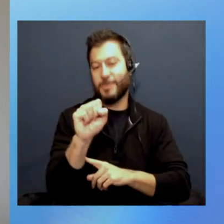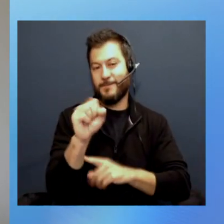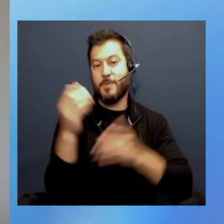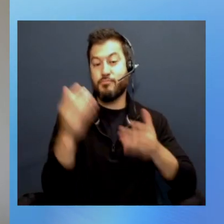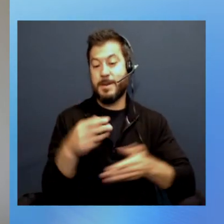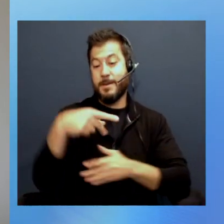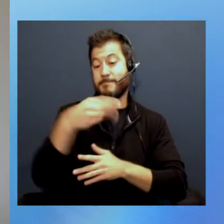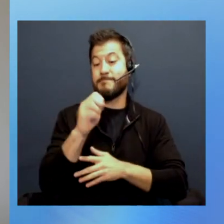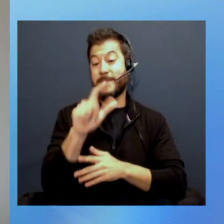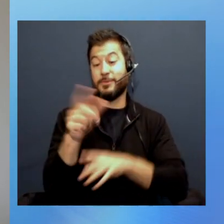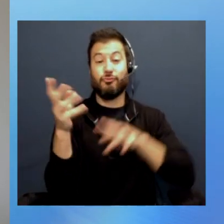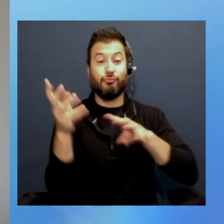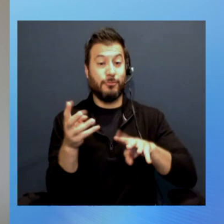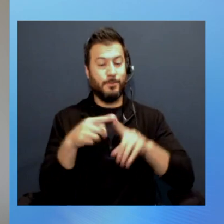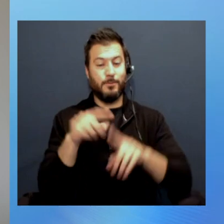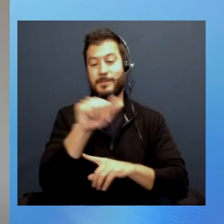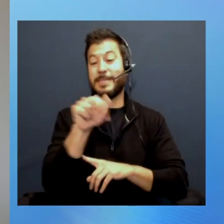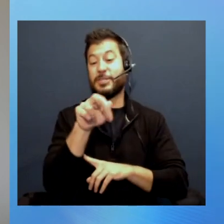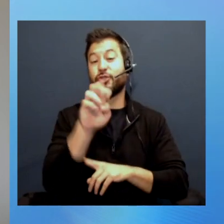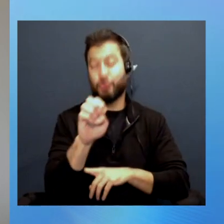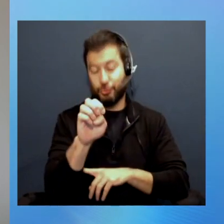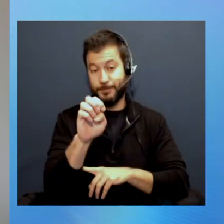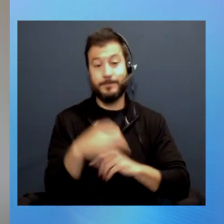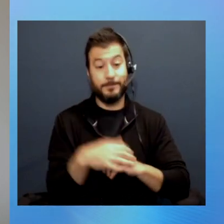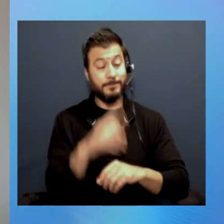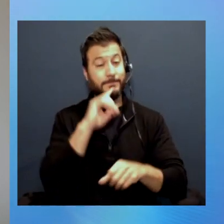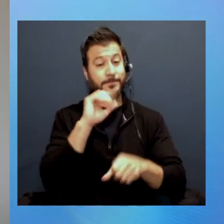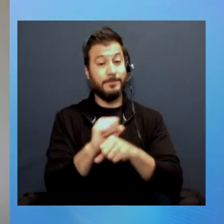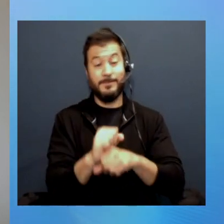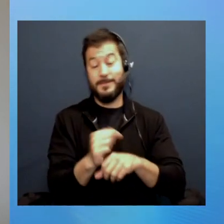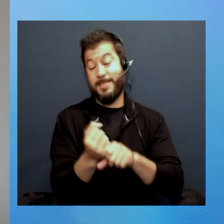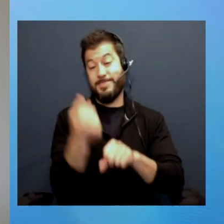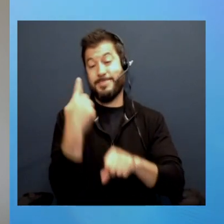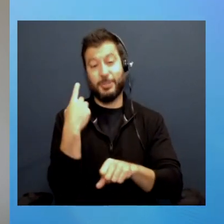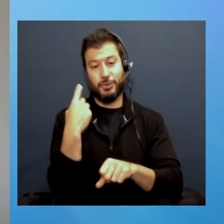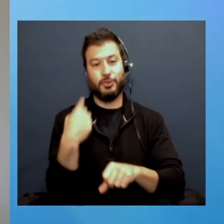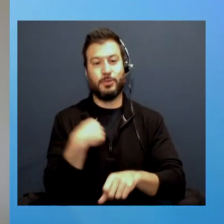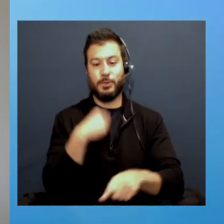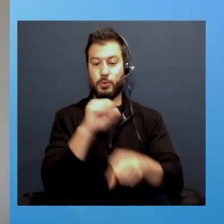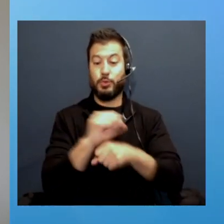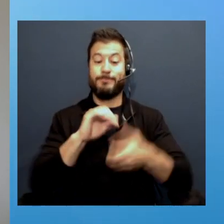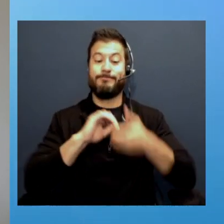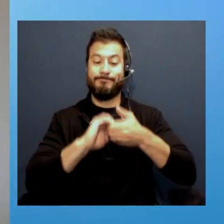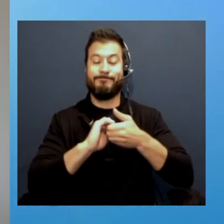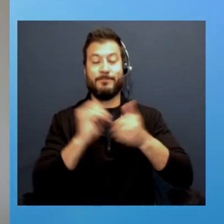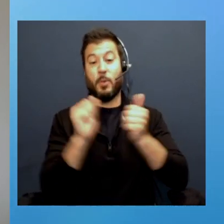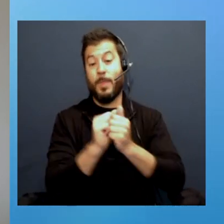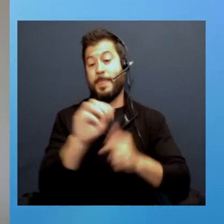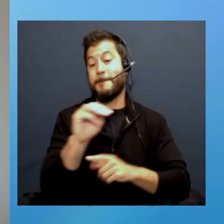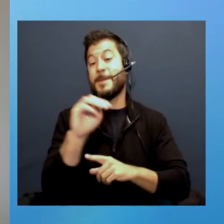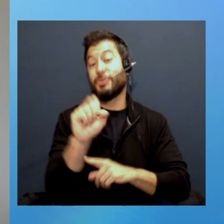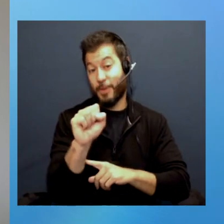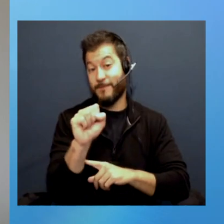bringing Pixel Streaming to Azure. In fact, the last year, we've been working together with Microsoft in